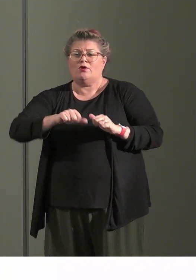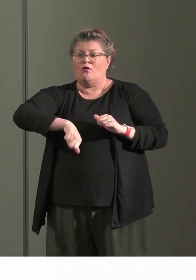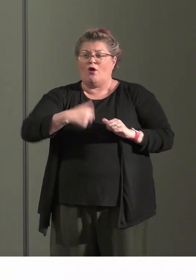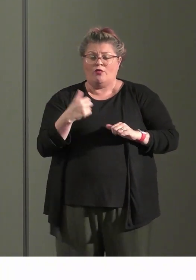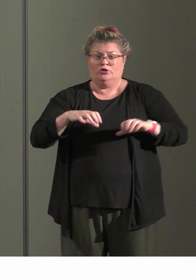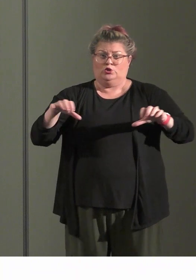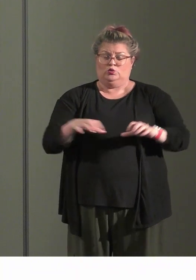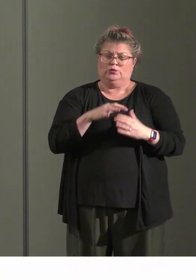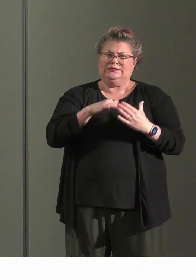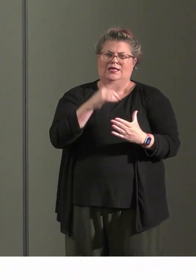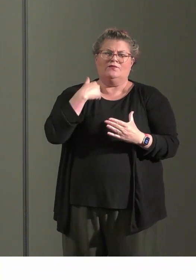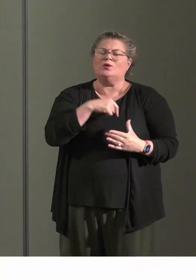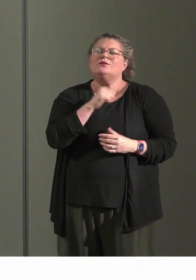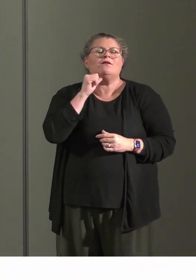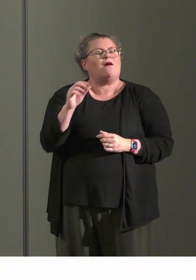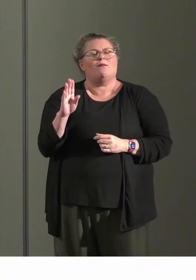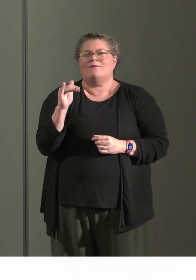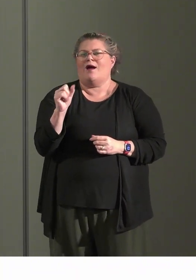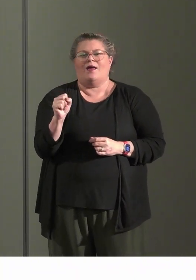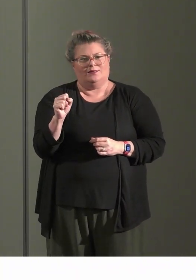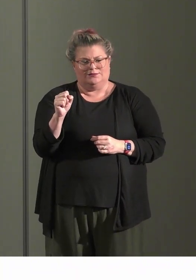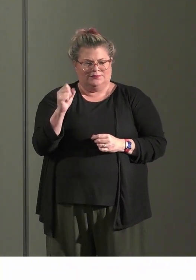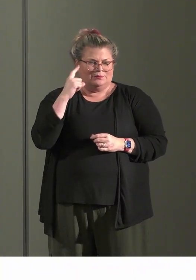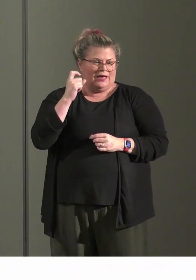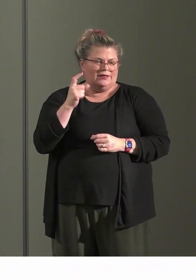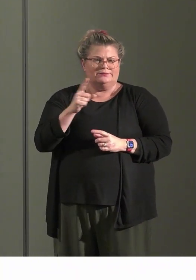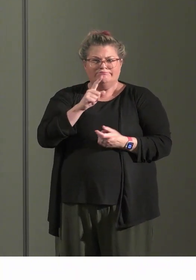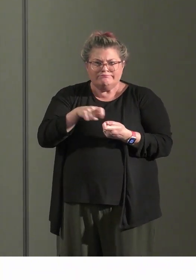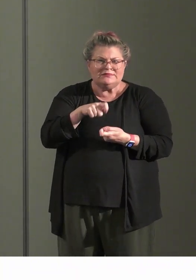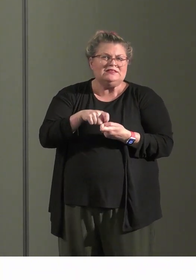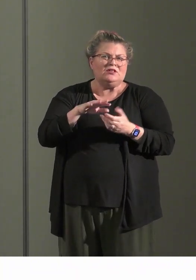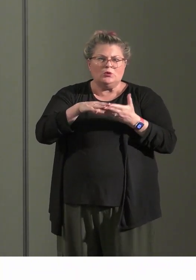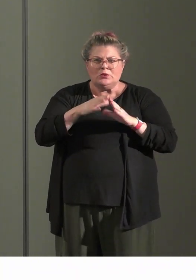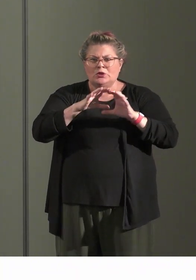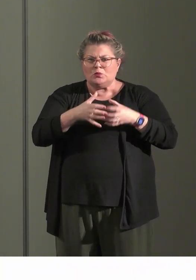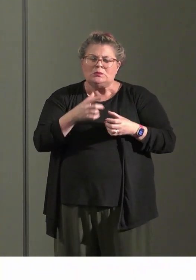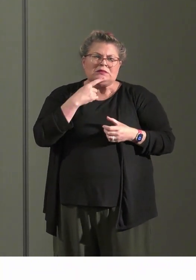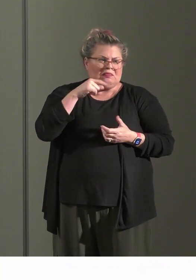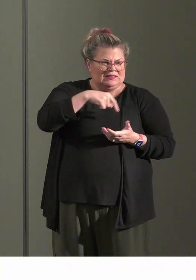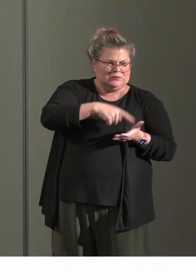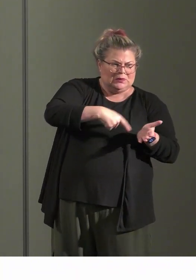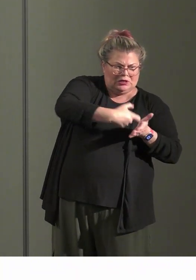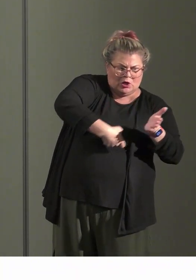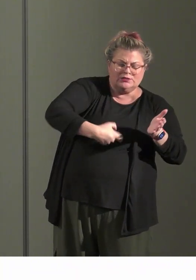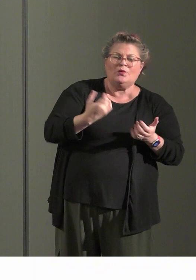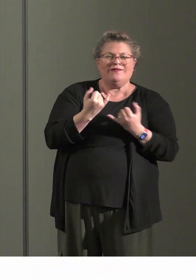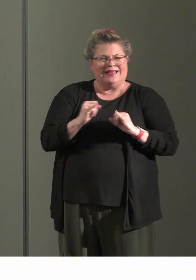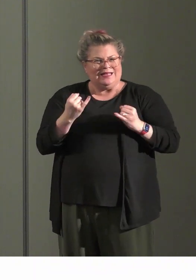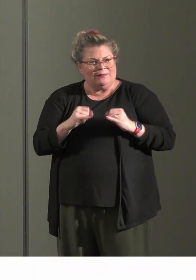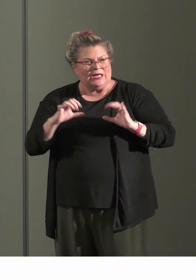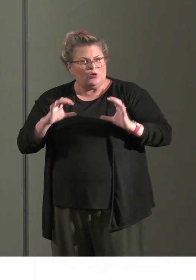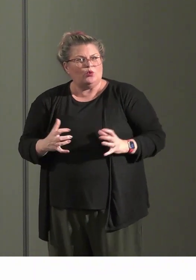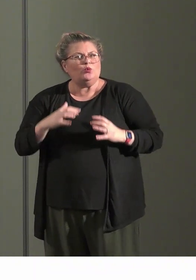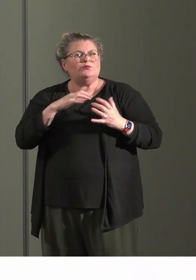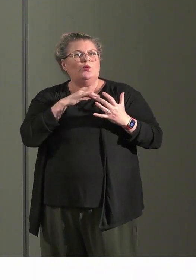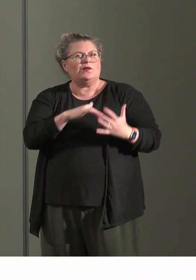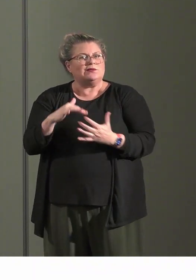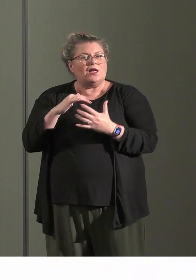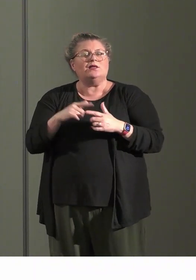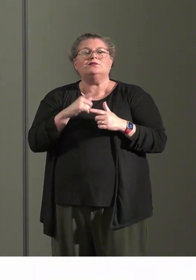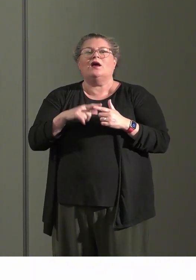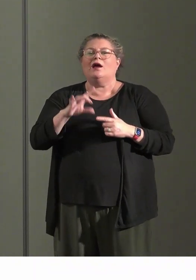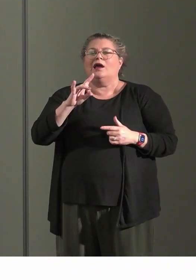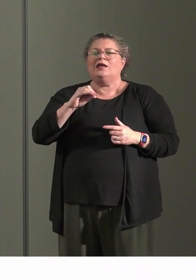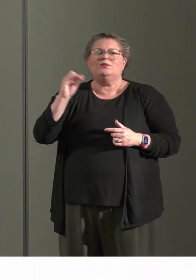they are not biased on the fact a community said this is what it cost of. 80% could be done at zero